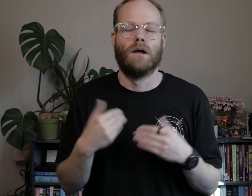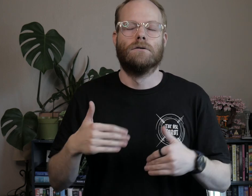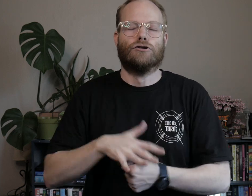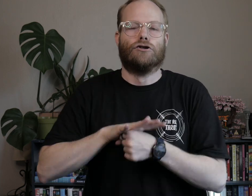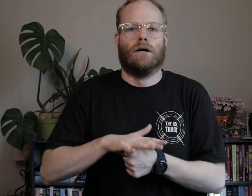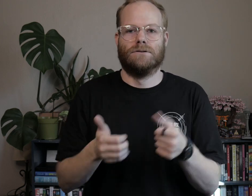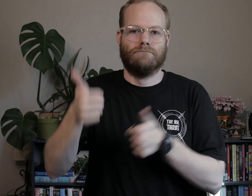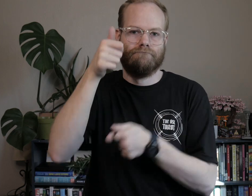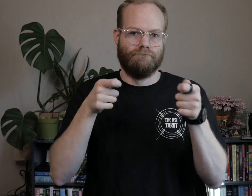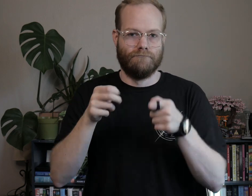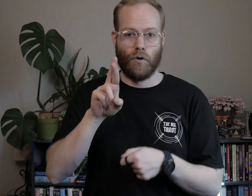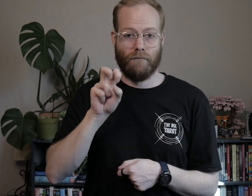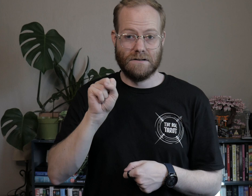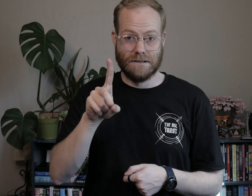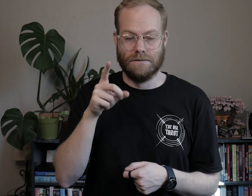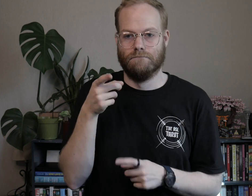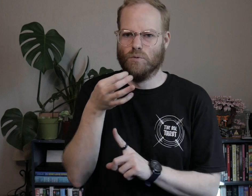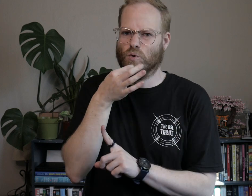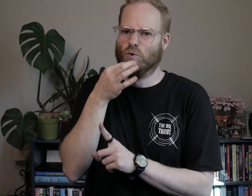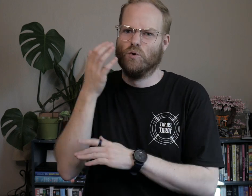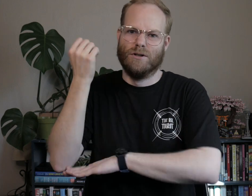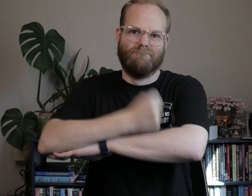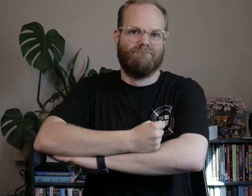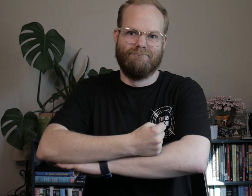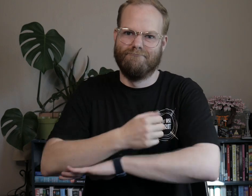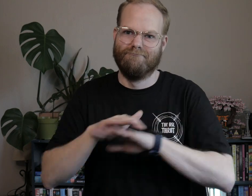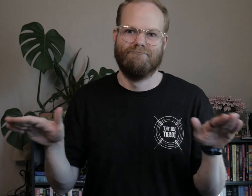and the stressed headmistress of RVSD which is a step away from being closed for good.